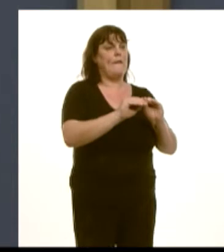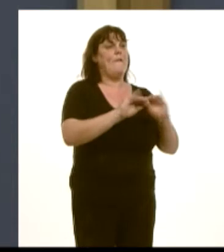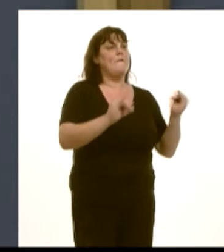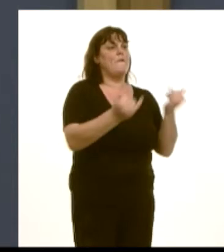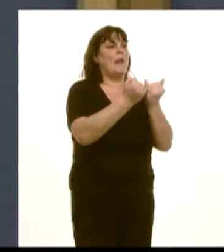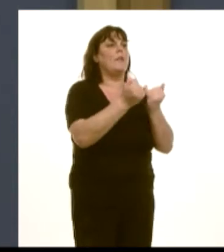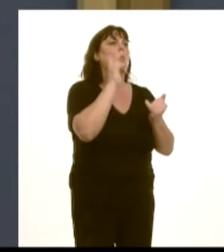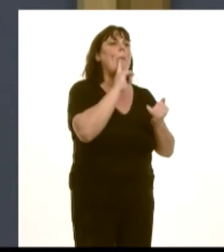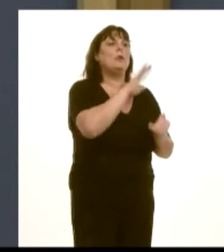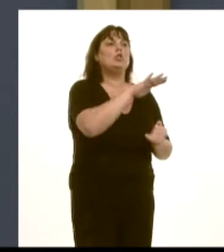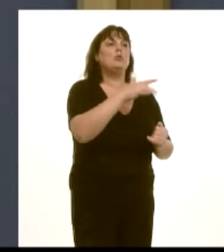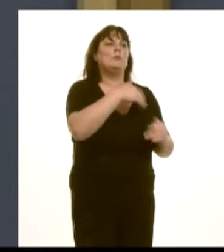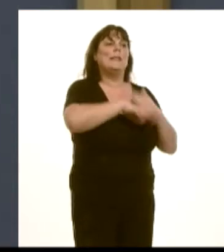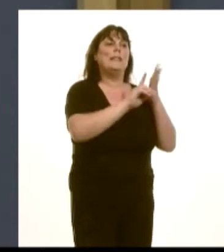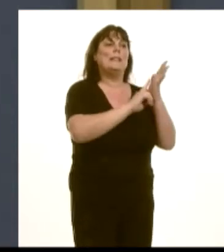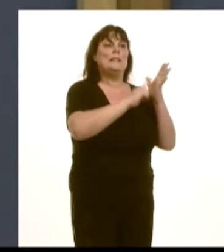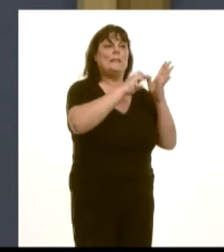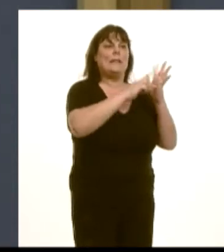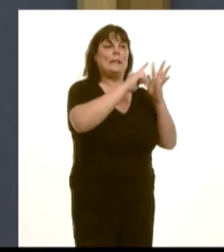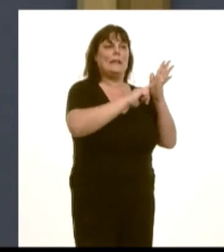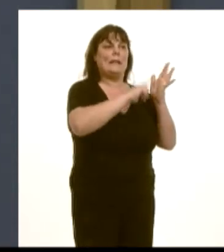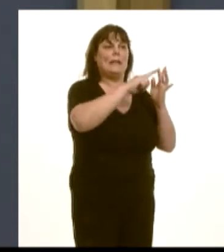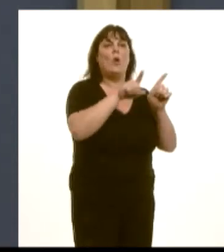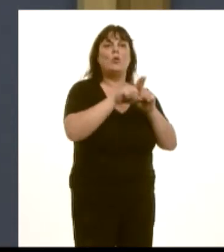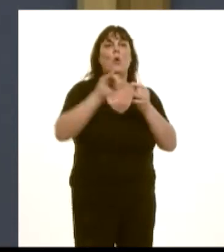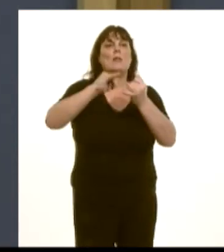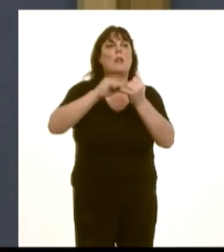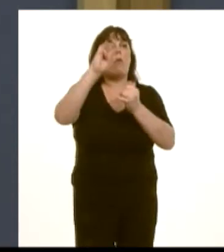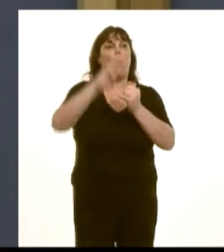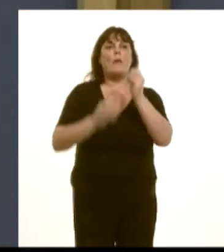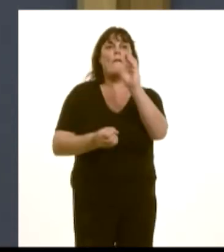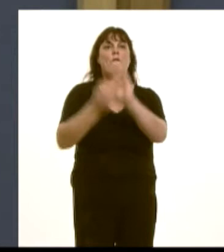Joyce Watson: I also want to recognise the South Wales Fire and Rescue Service for becoming